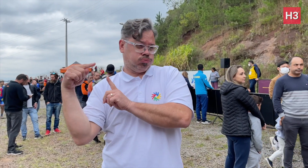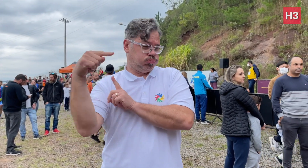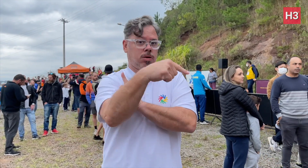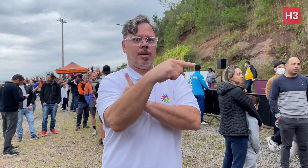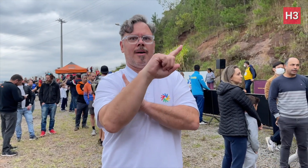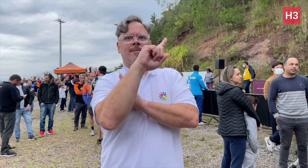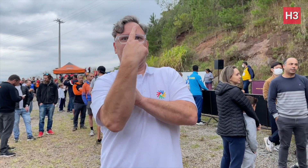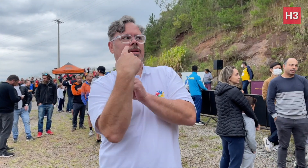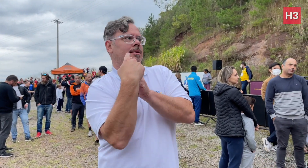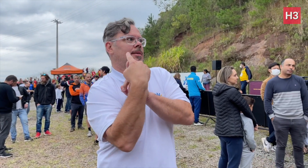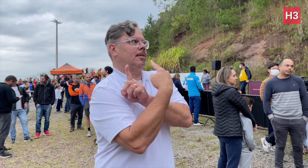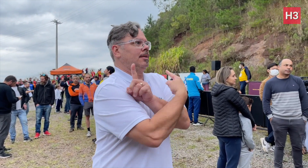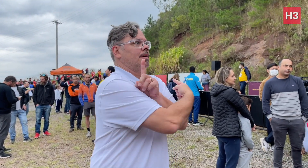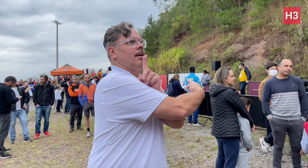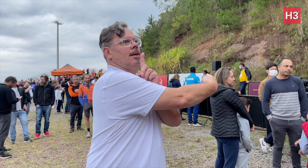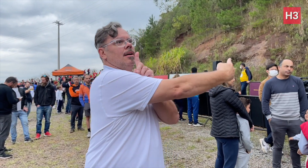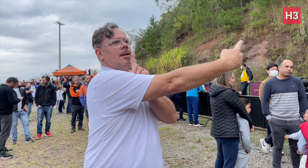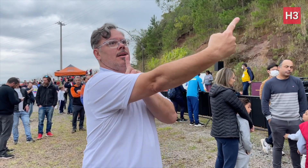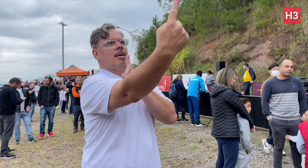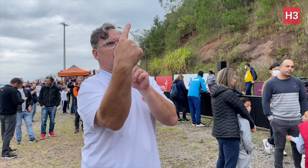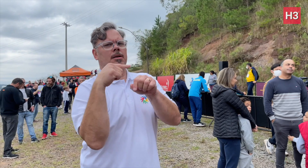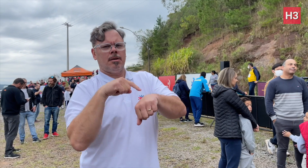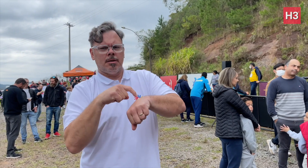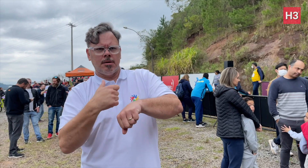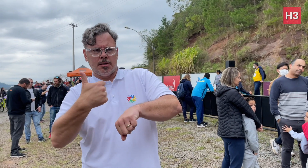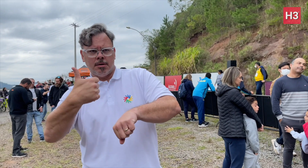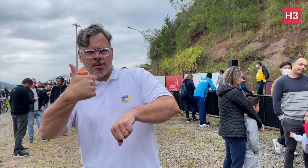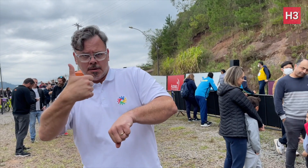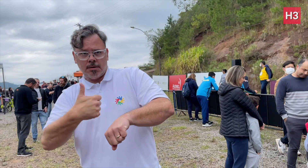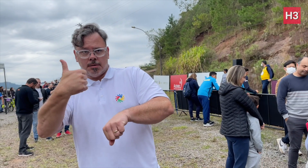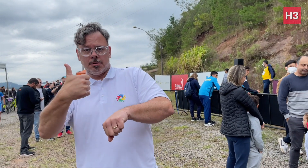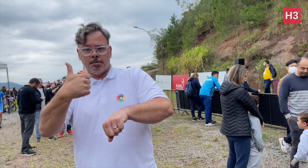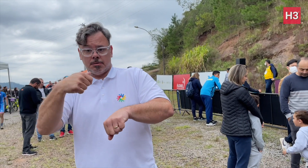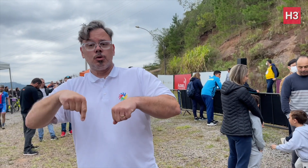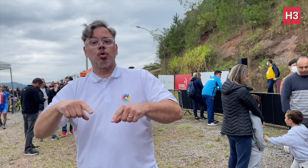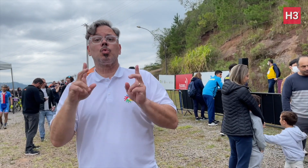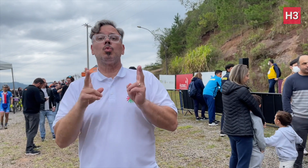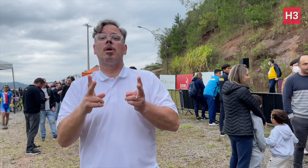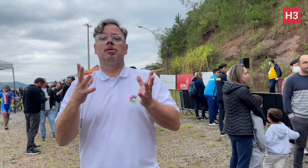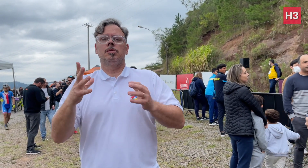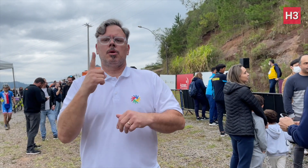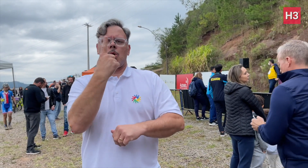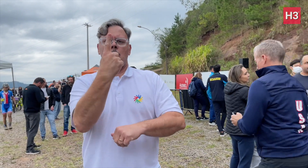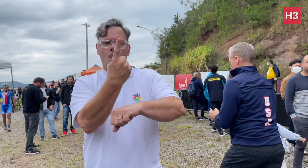from the starting point, we’d count that time -